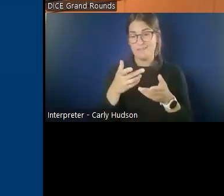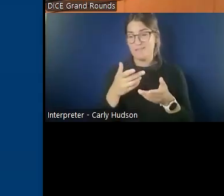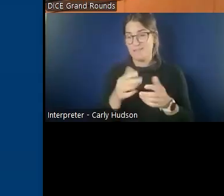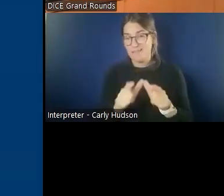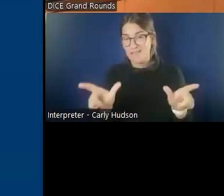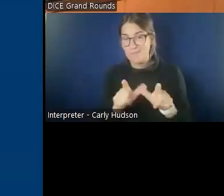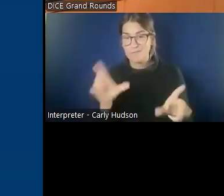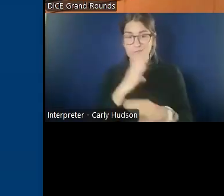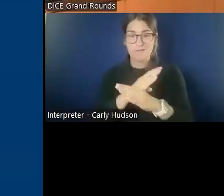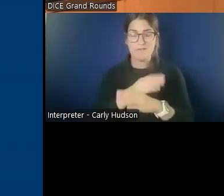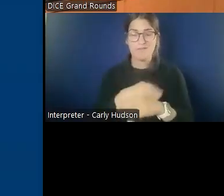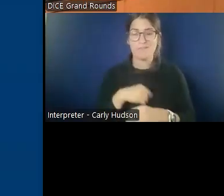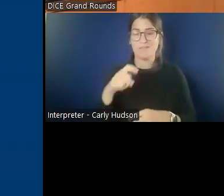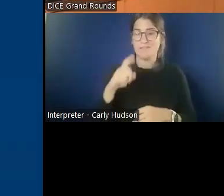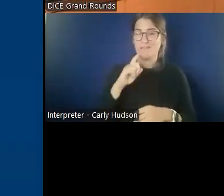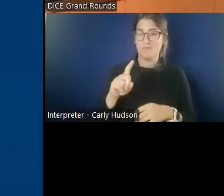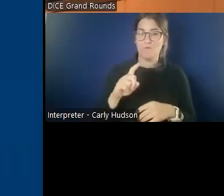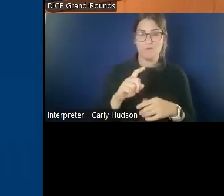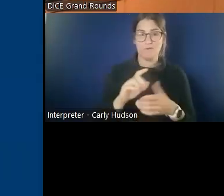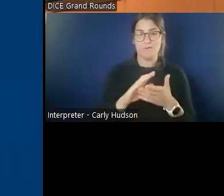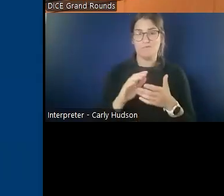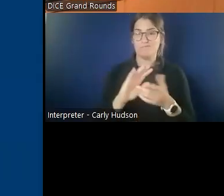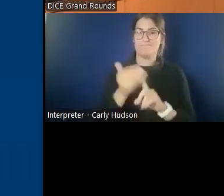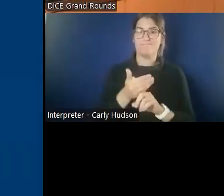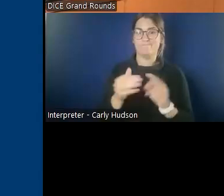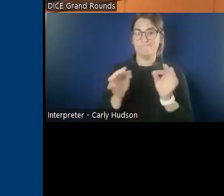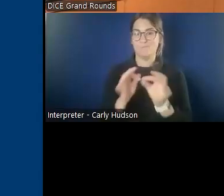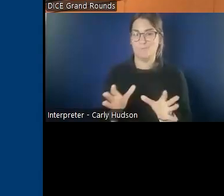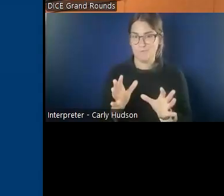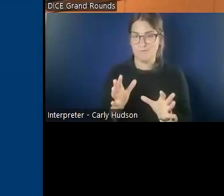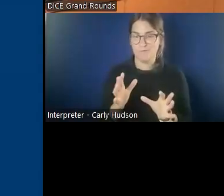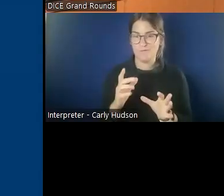the need for acting as an interpreter for my family not sure if other folks would like to chime